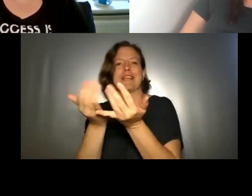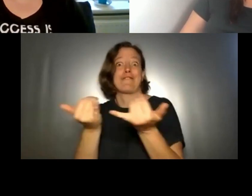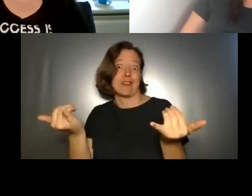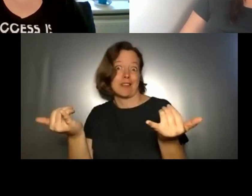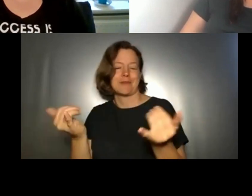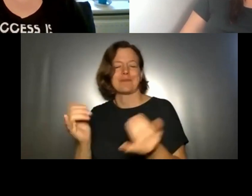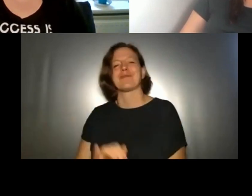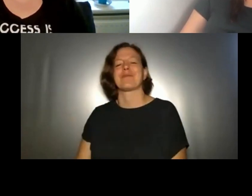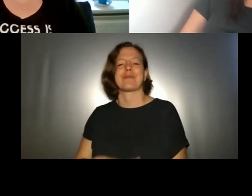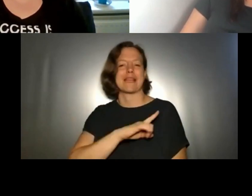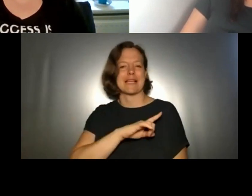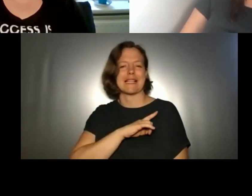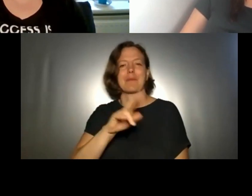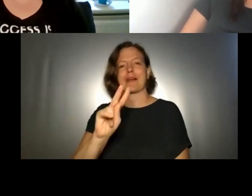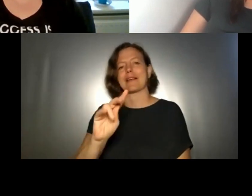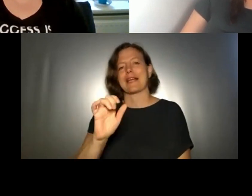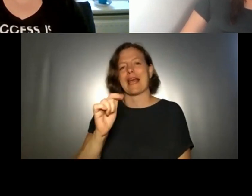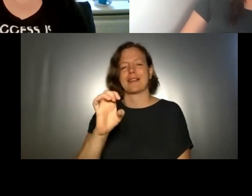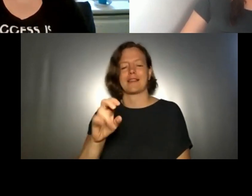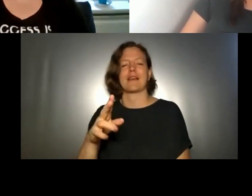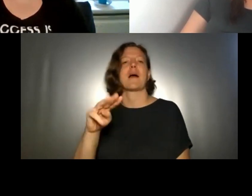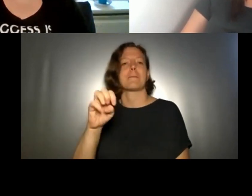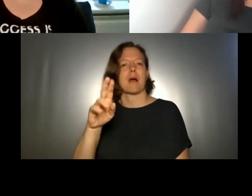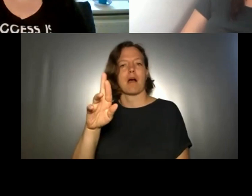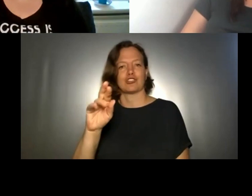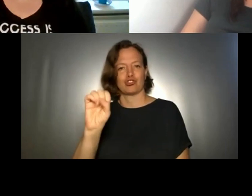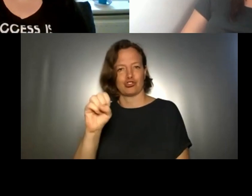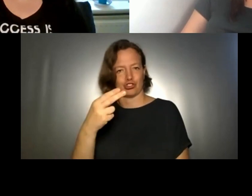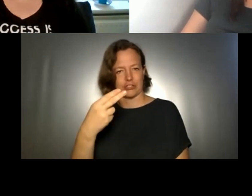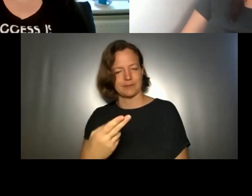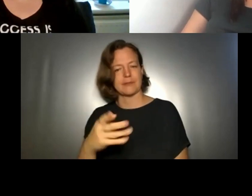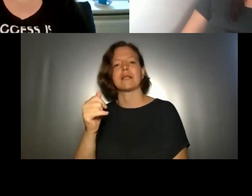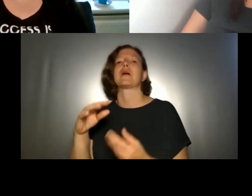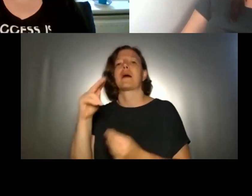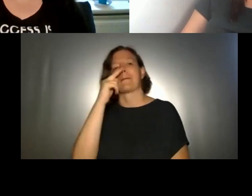I have long brownish hair which is tied up in a plait and hanging at one side of my face.